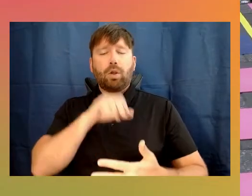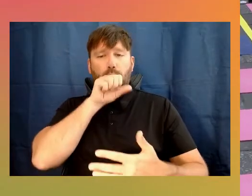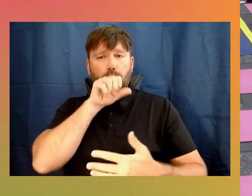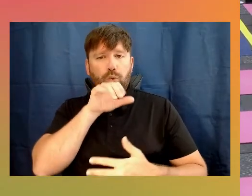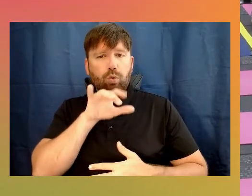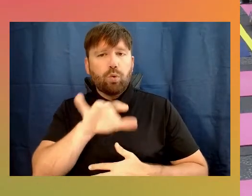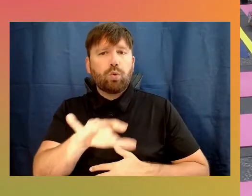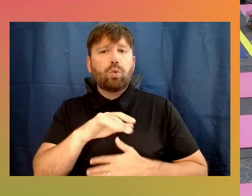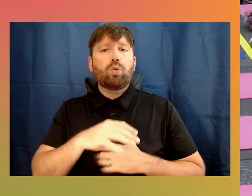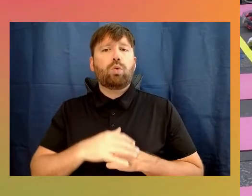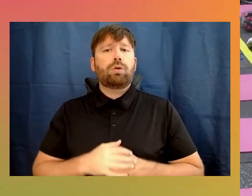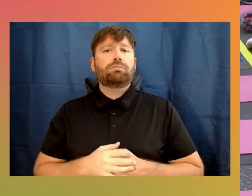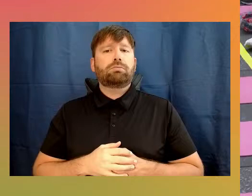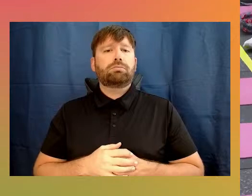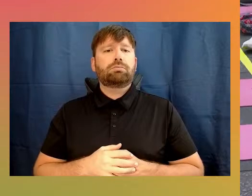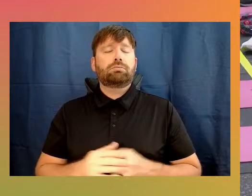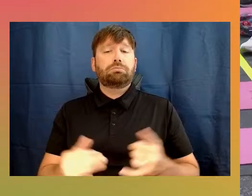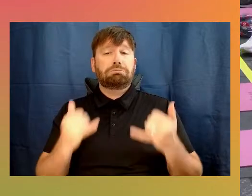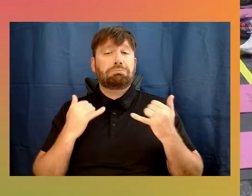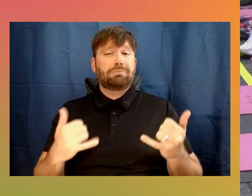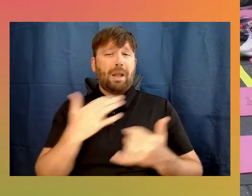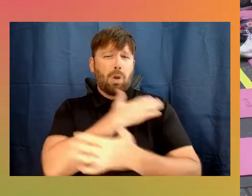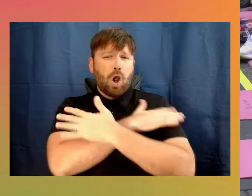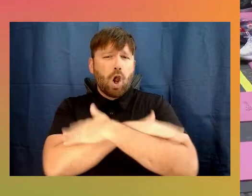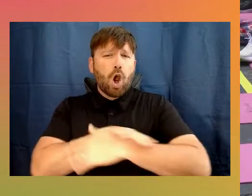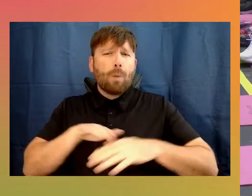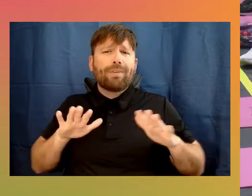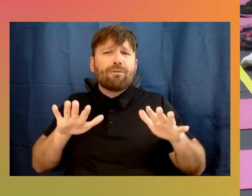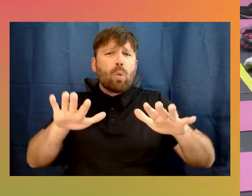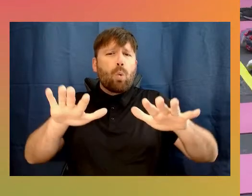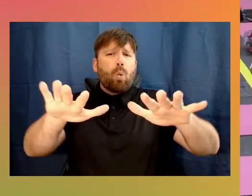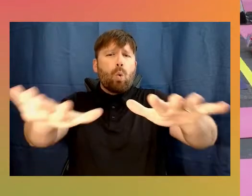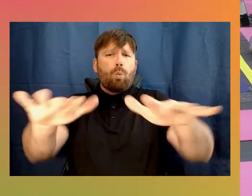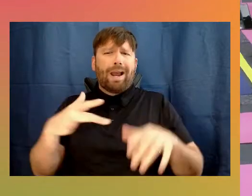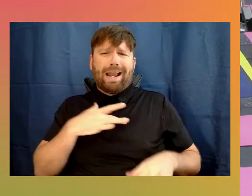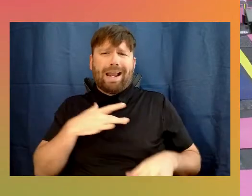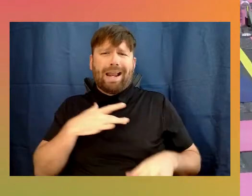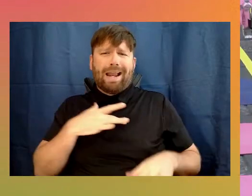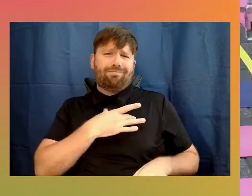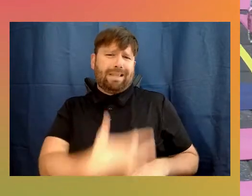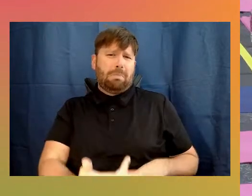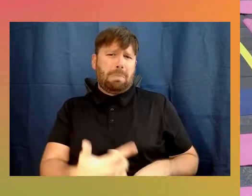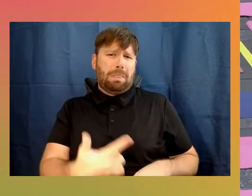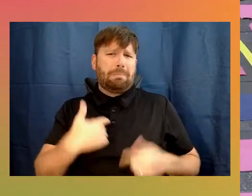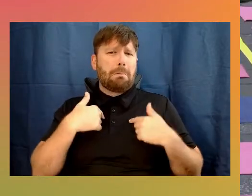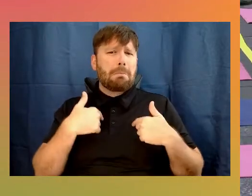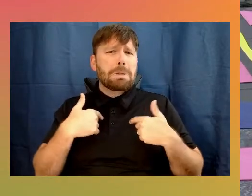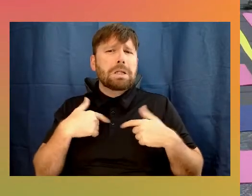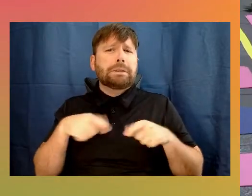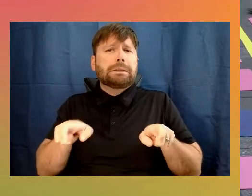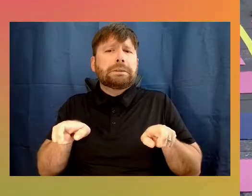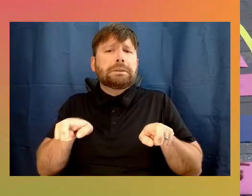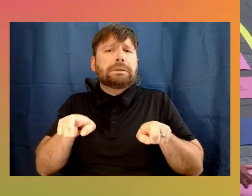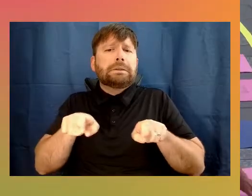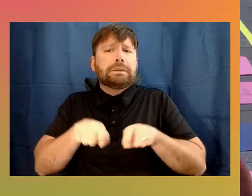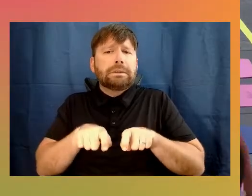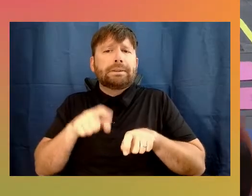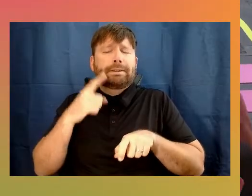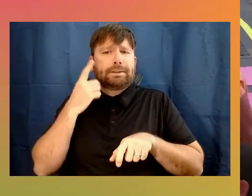FULL EXHALE OUT. START TO REACH THE ARMS FORWARD.